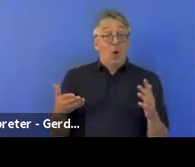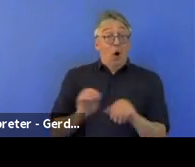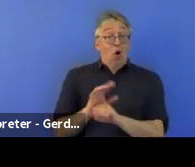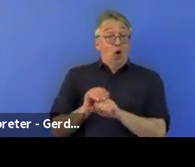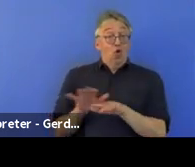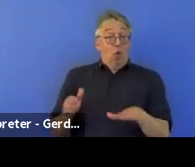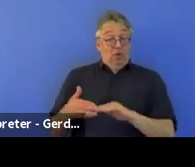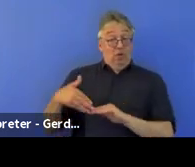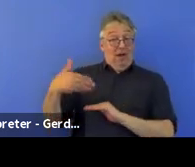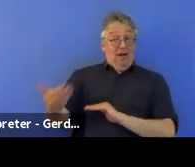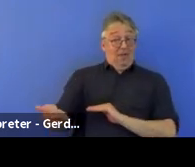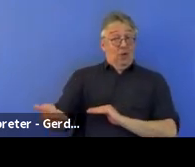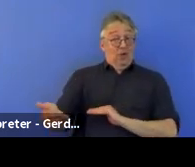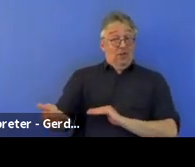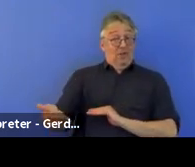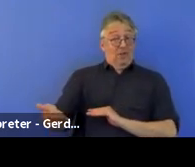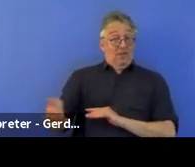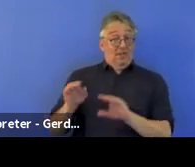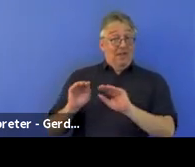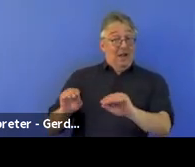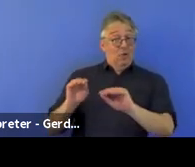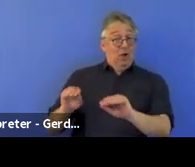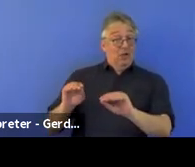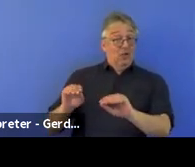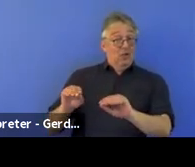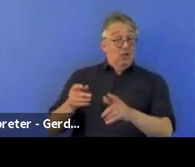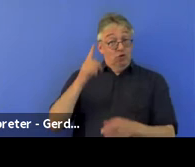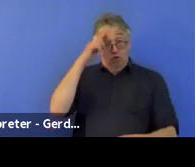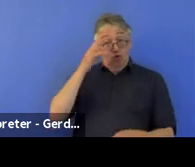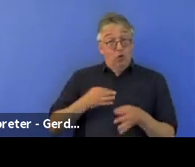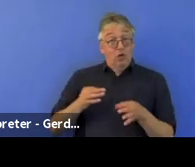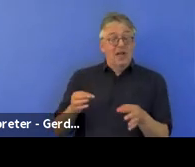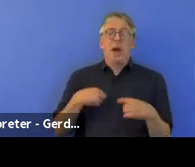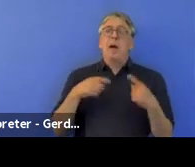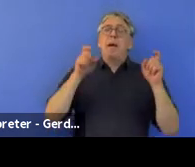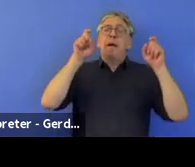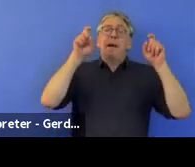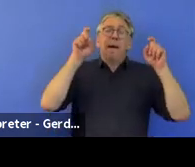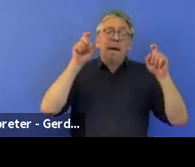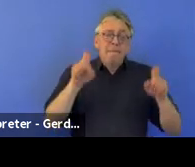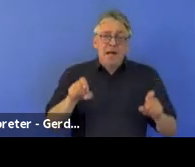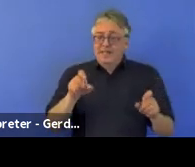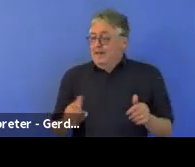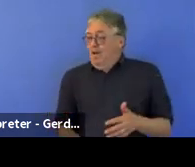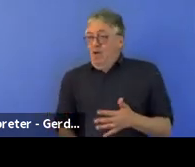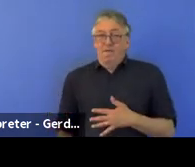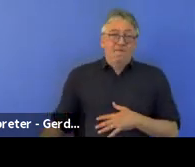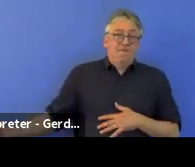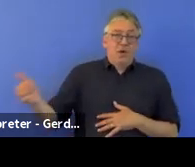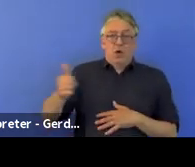voices. Are we listening? In COVID-19 back to school plans and education recovery strategies,